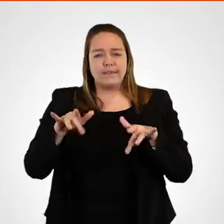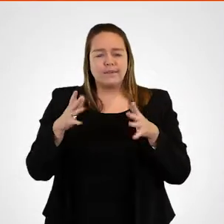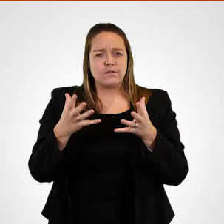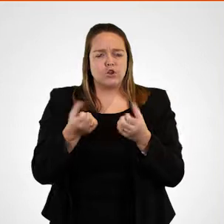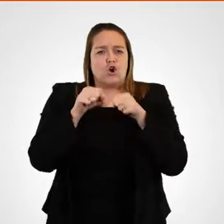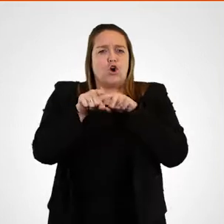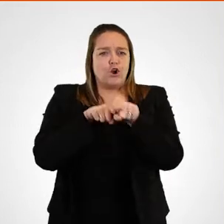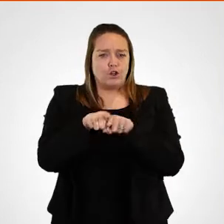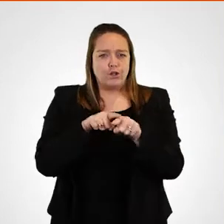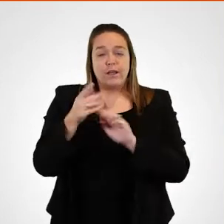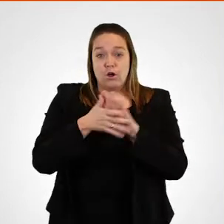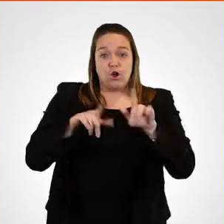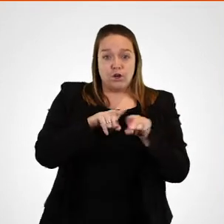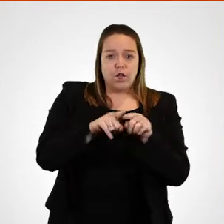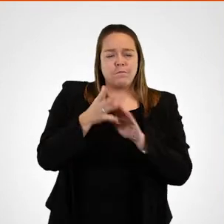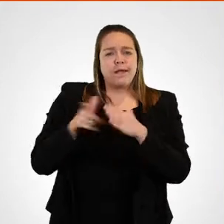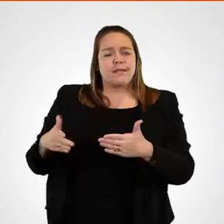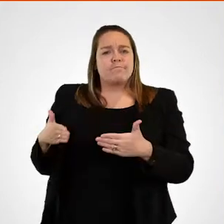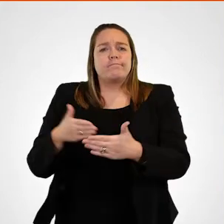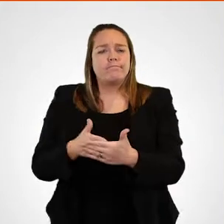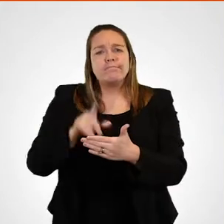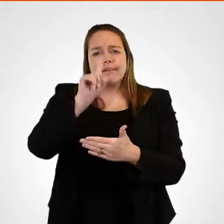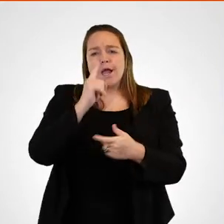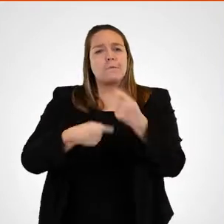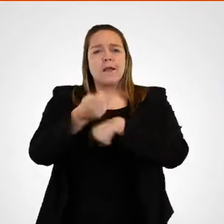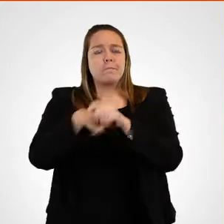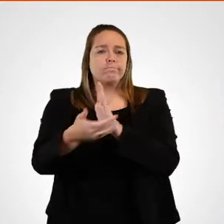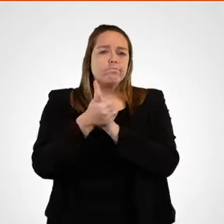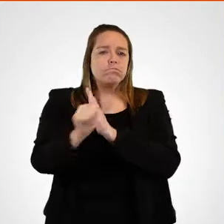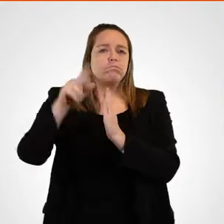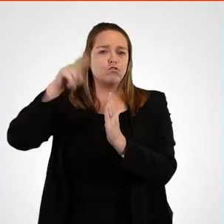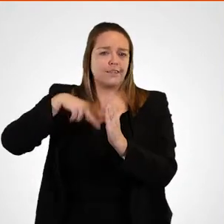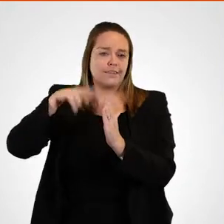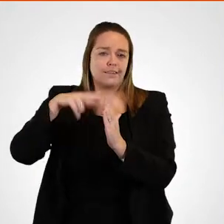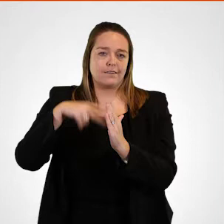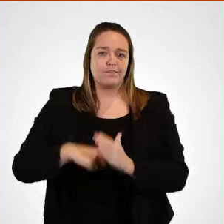and as a result, it hinders their ability to become very skilled readers.